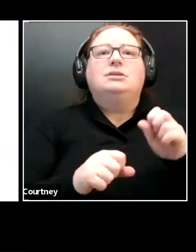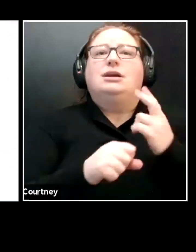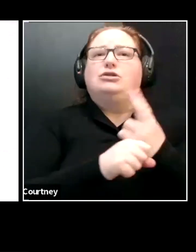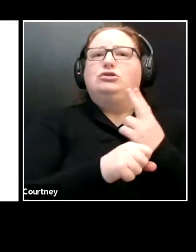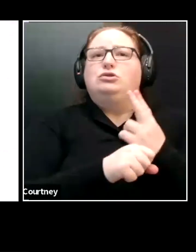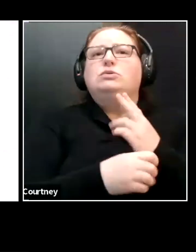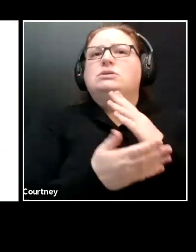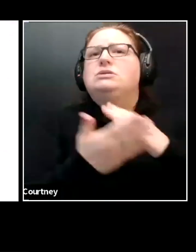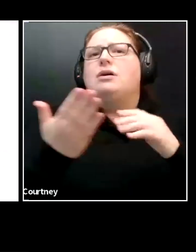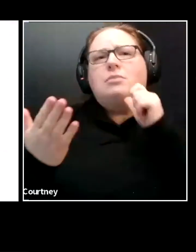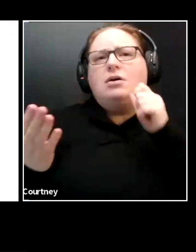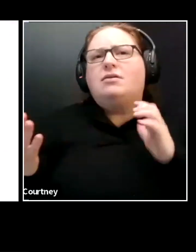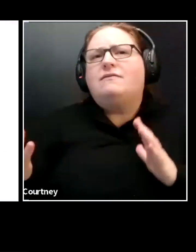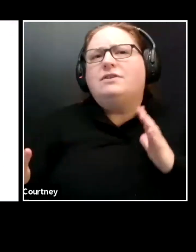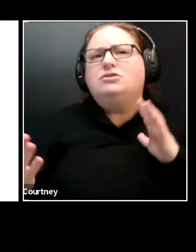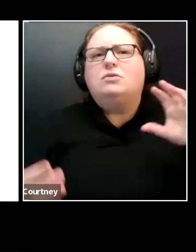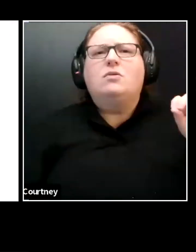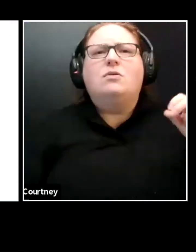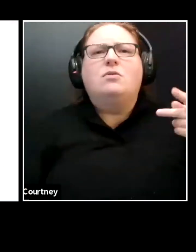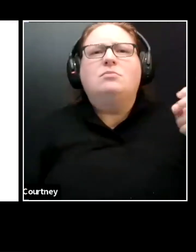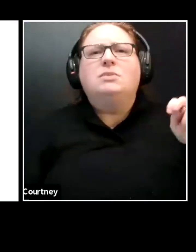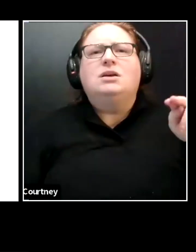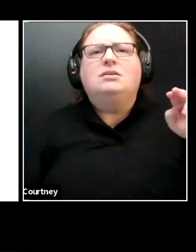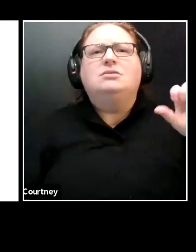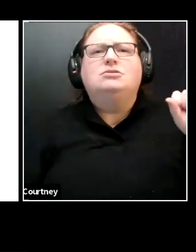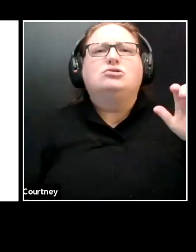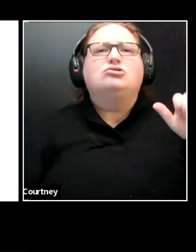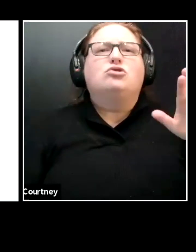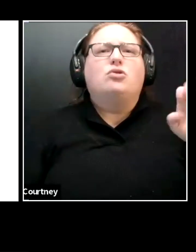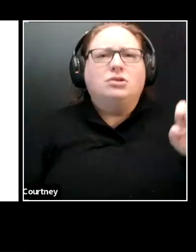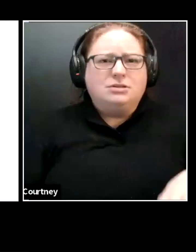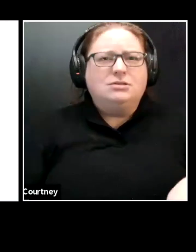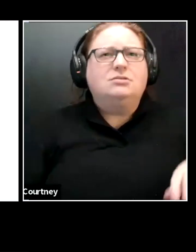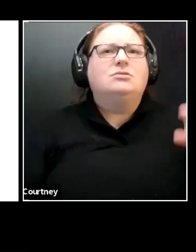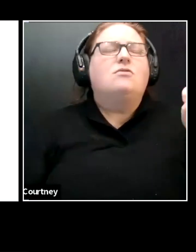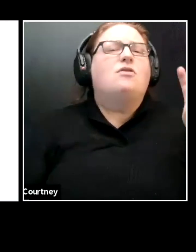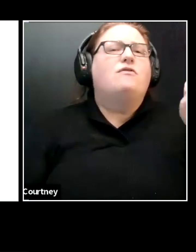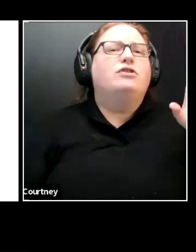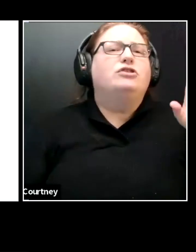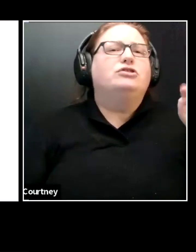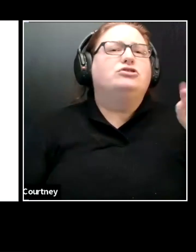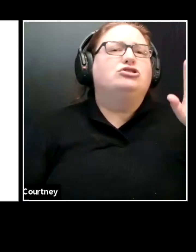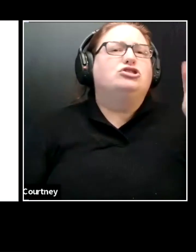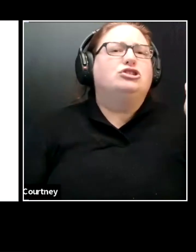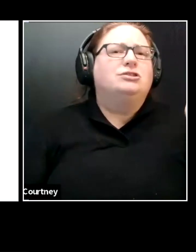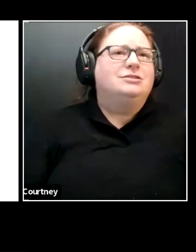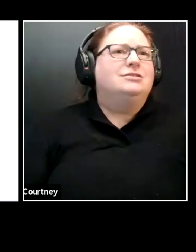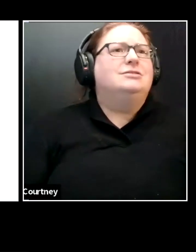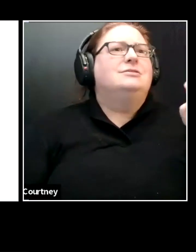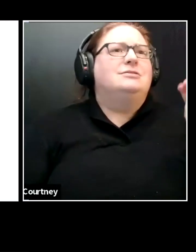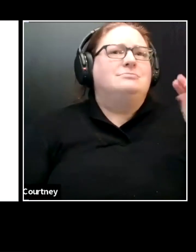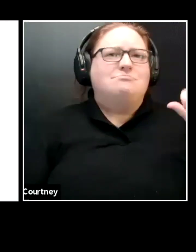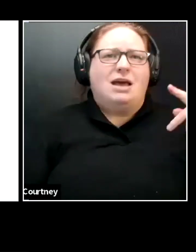open sources like overture uh maps and Foursquare and OpenStreetMaps as well. Uh and then all of